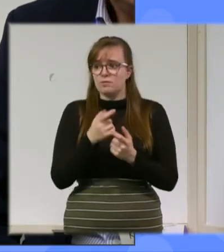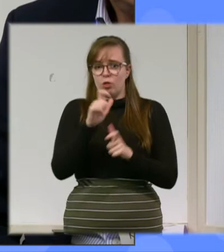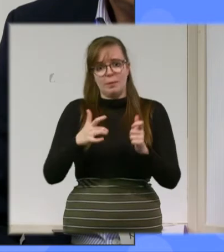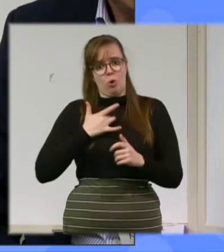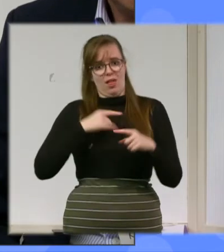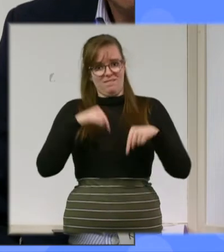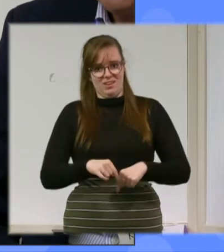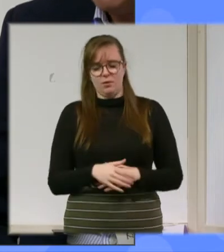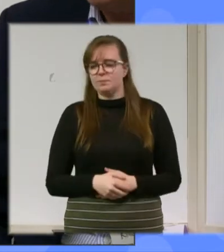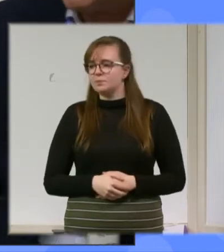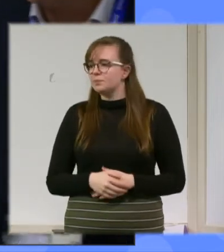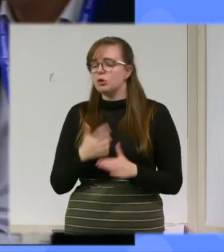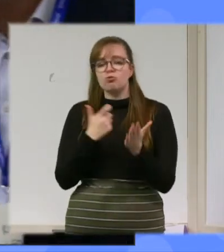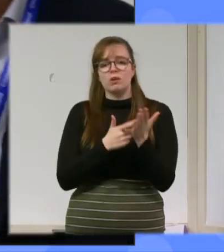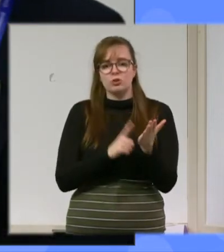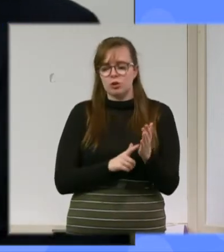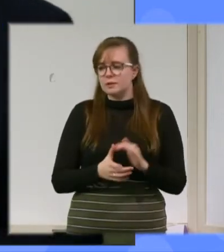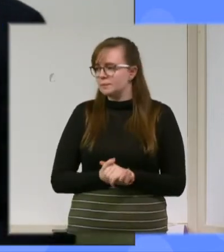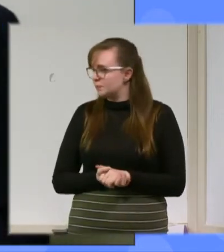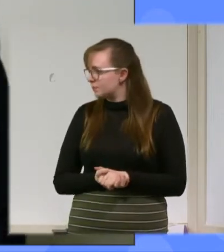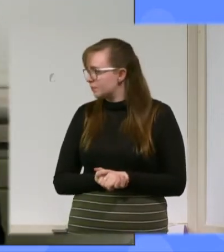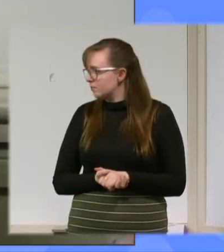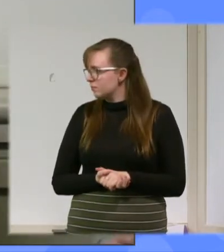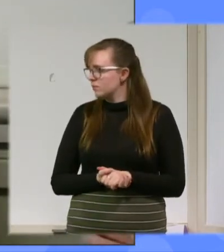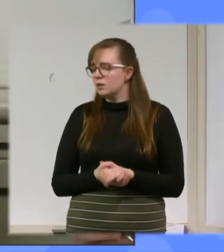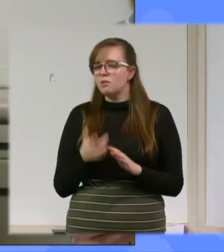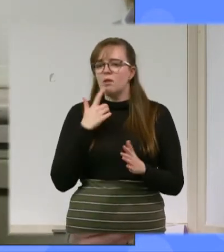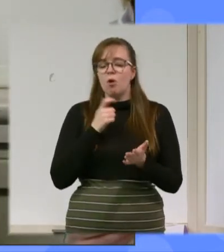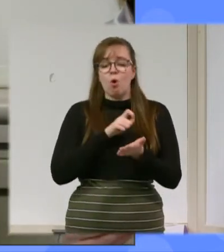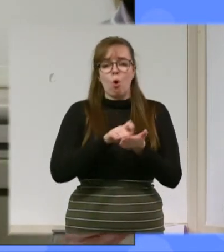you Richard yeah I was degree the great author just died very recently I mean